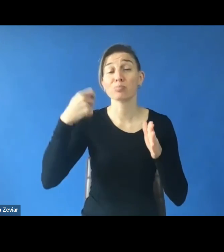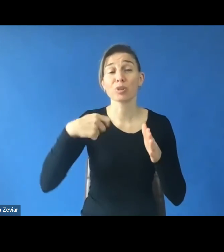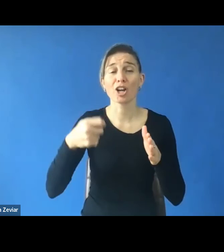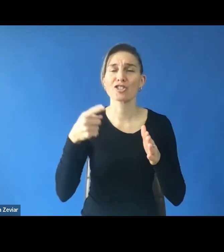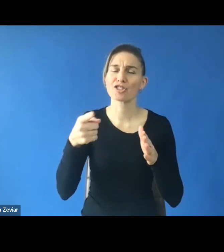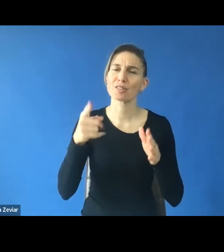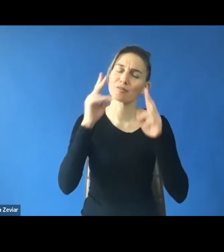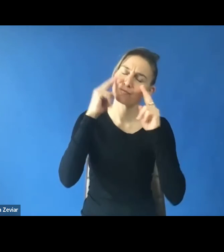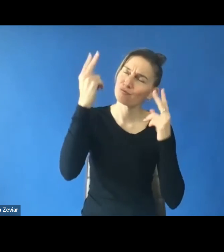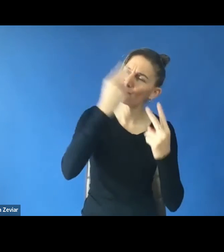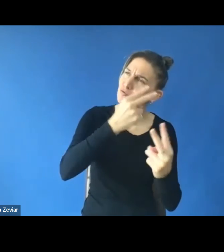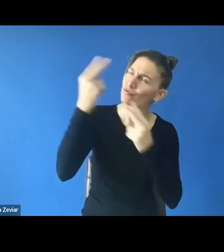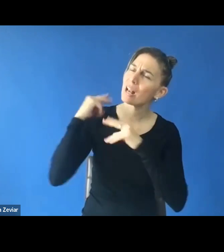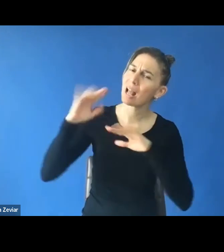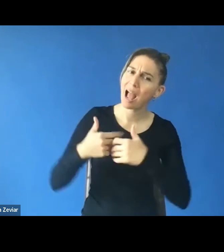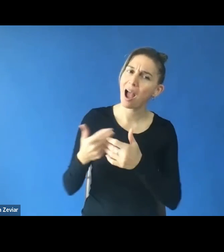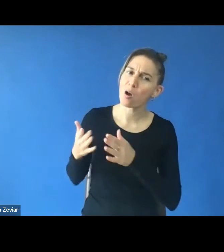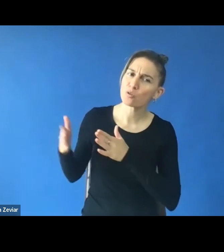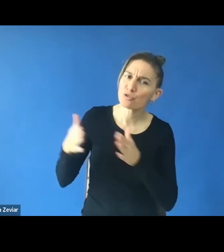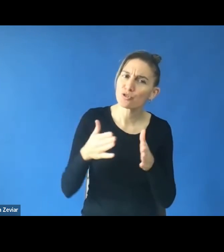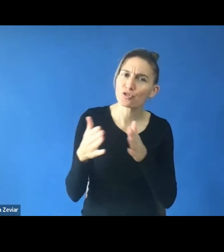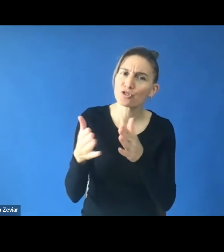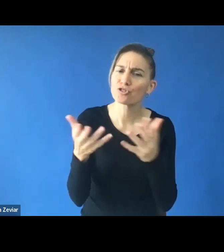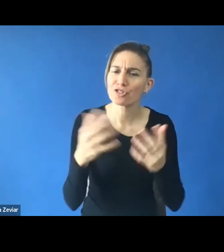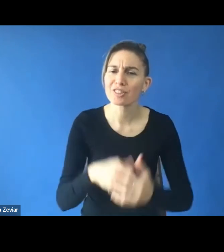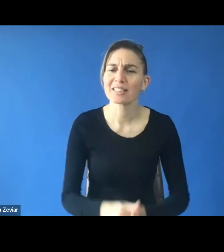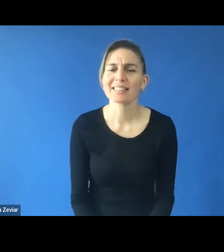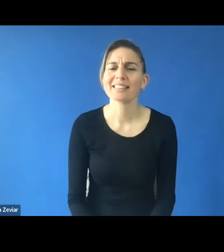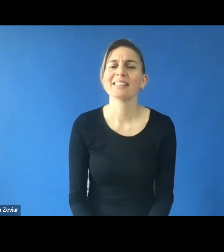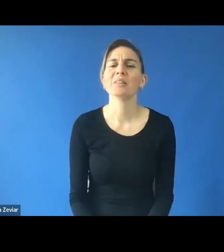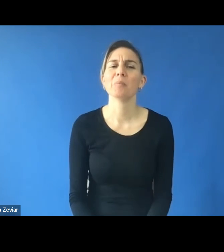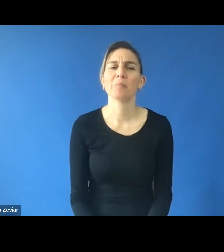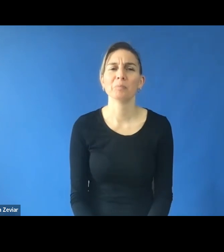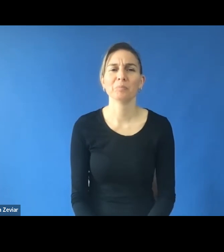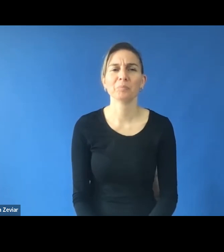Open society supporting empowerment for people with disabilities is crucial